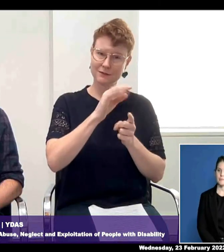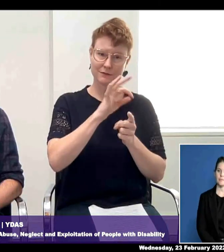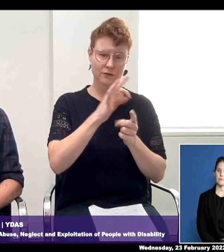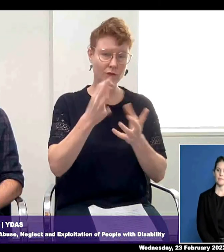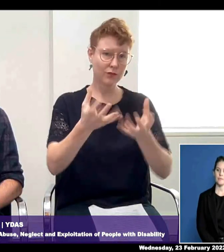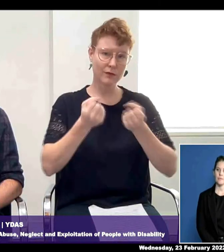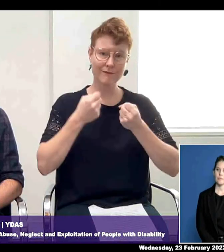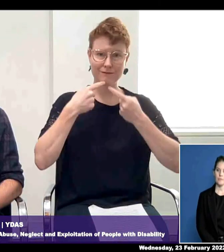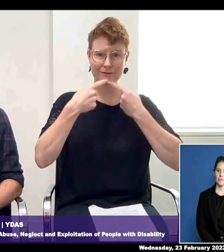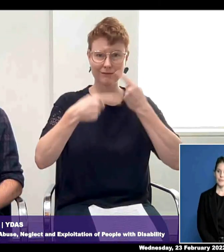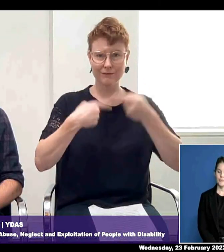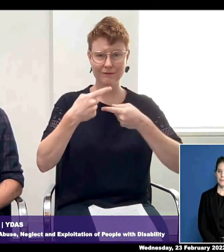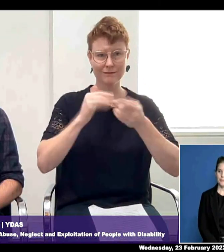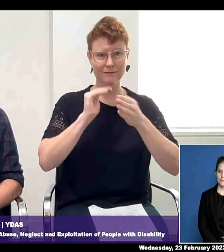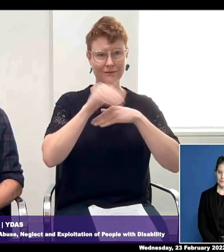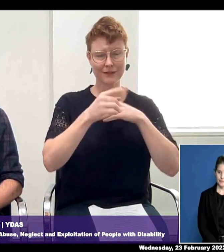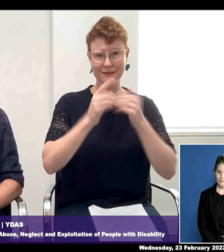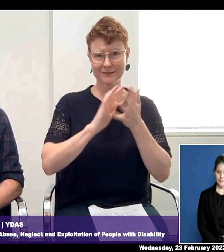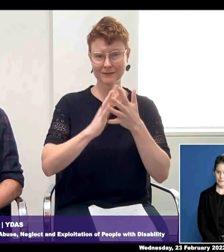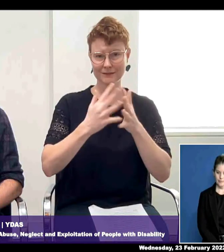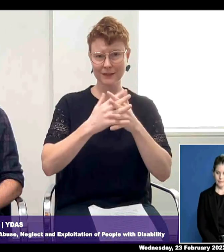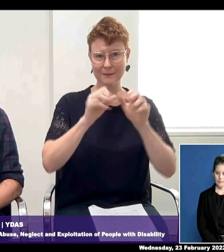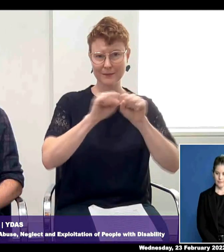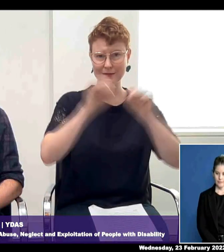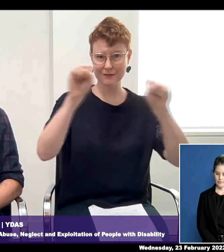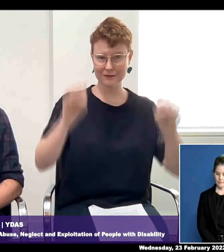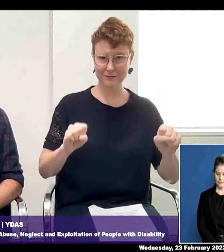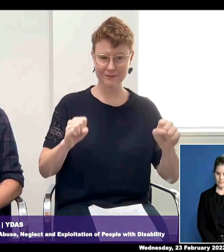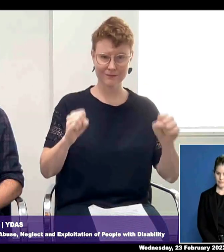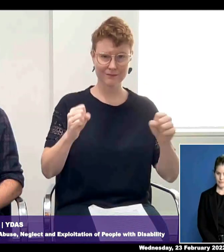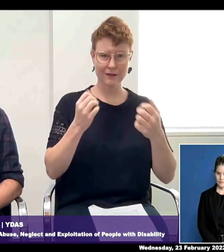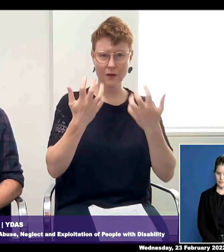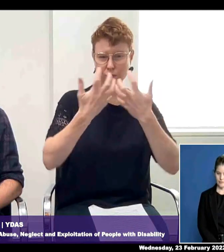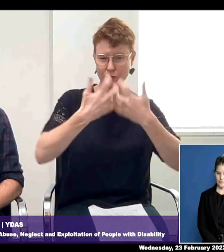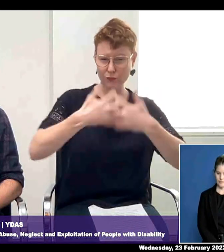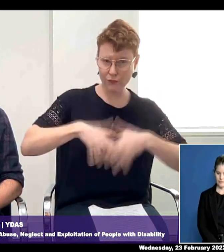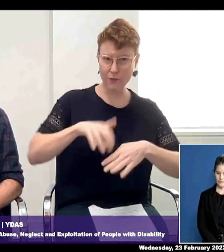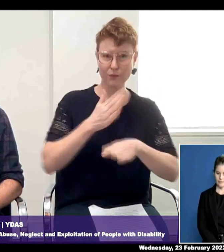their rights. Sometimes they don't receive adequate information as to how systems